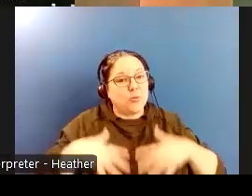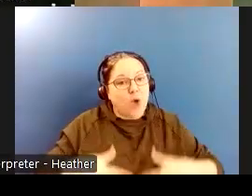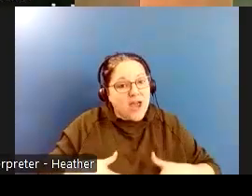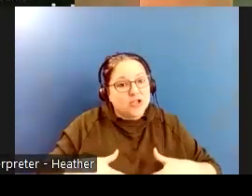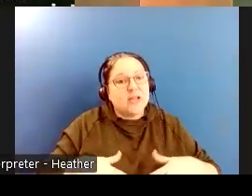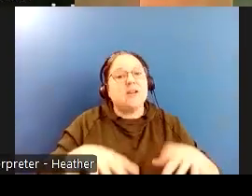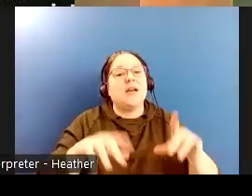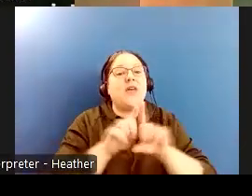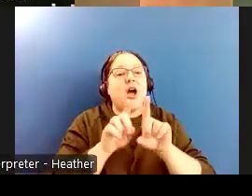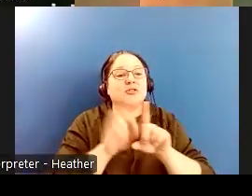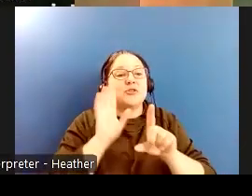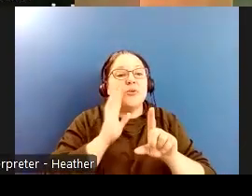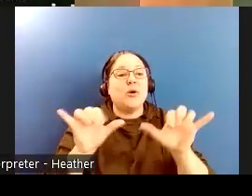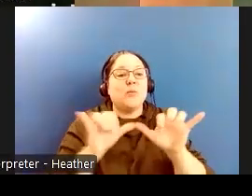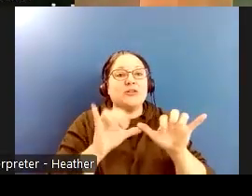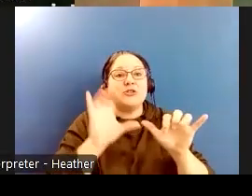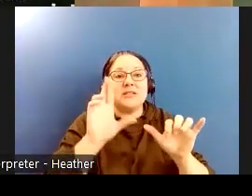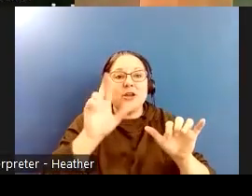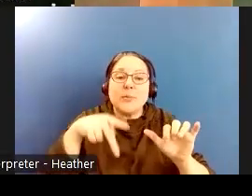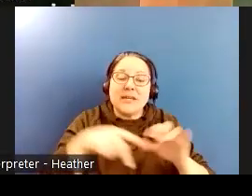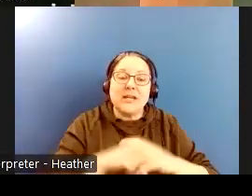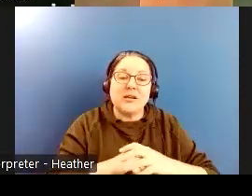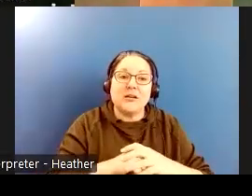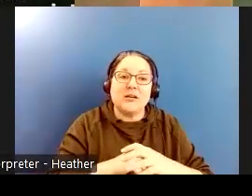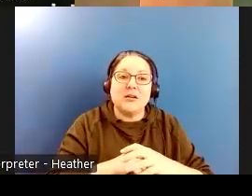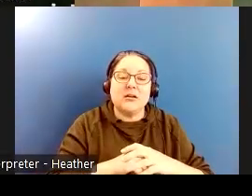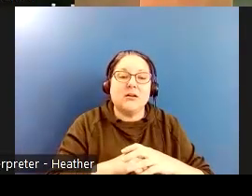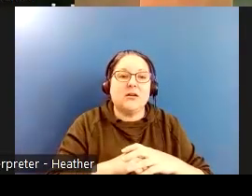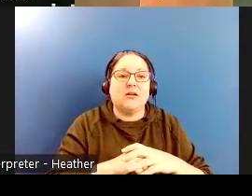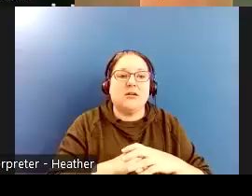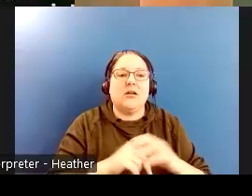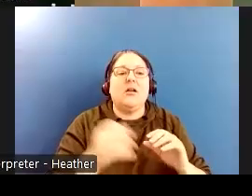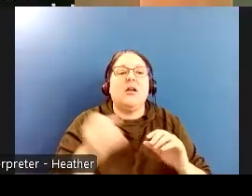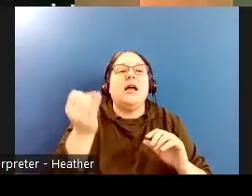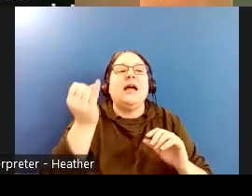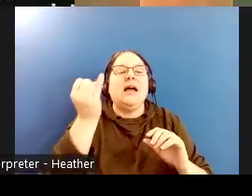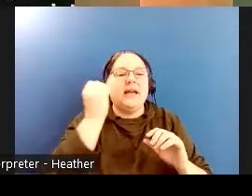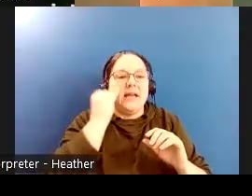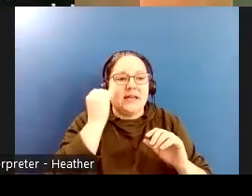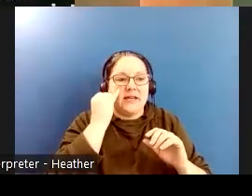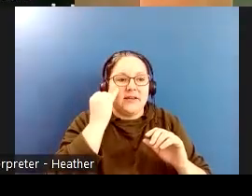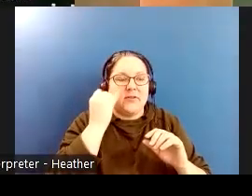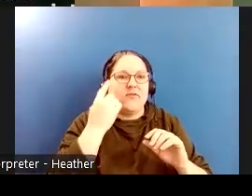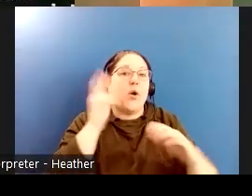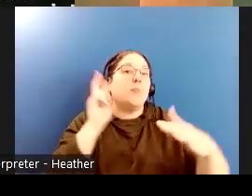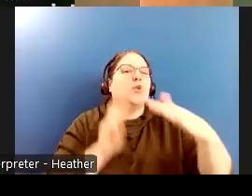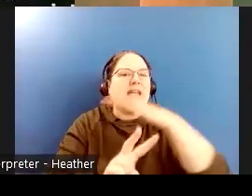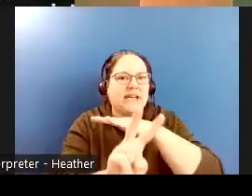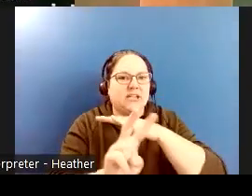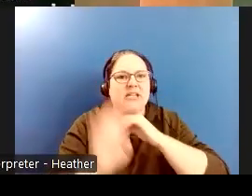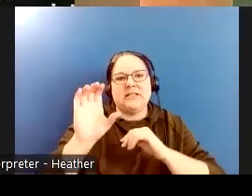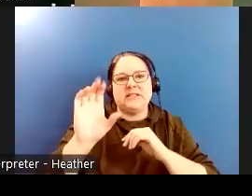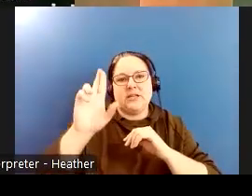CRP. But essentially what happens is that if we put the um if we're predicting say CRP and we put